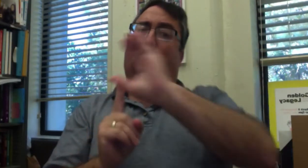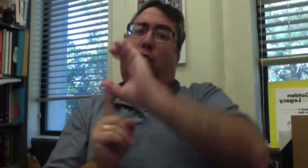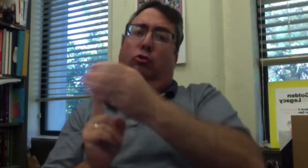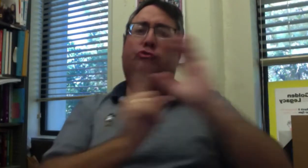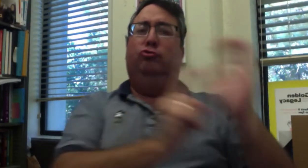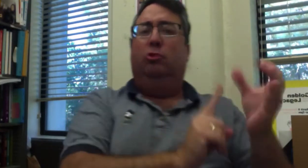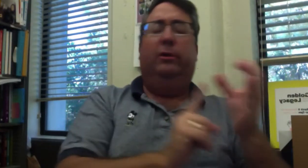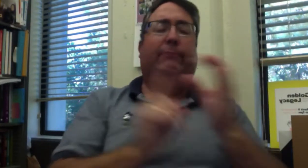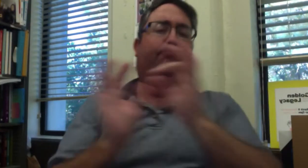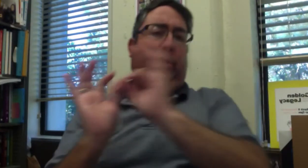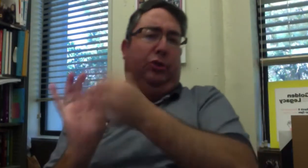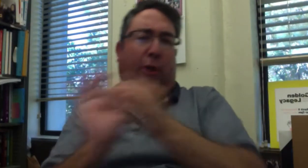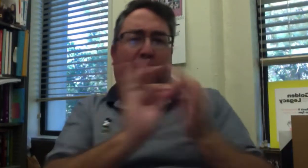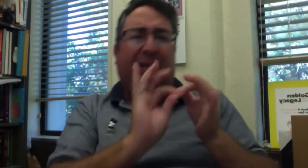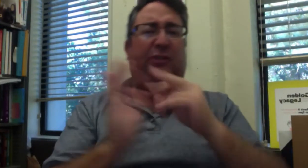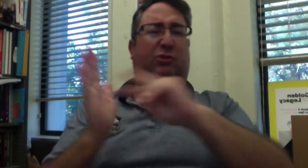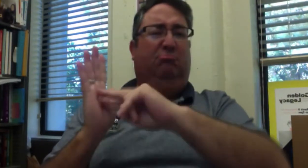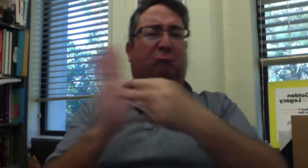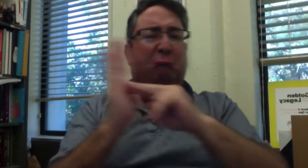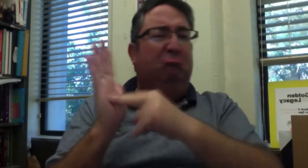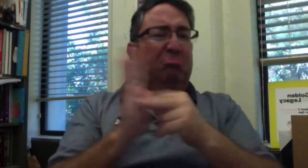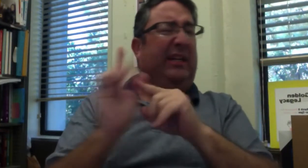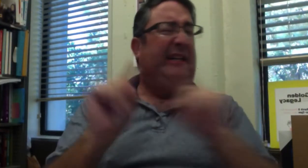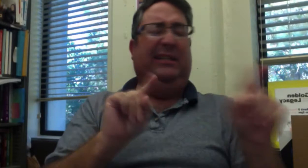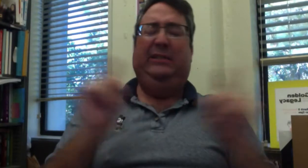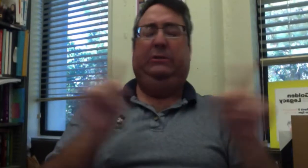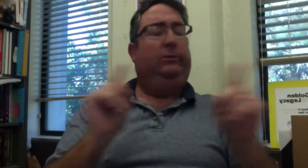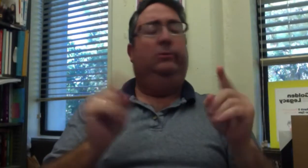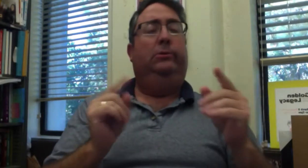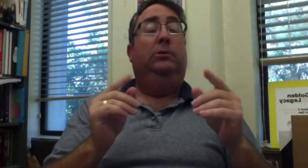Plus the fact that different cultures will have different cultural interpretations and meanings attached to ideas.